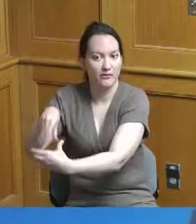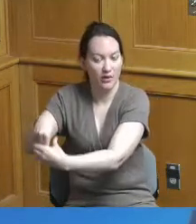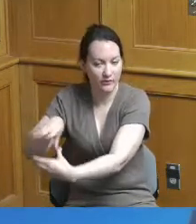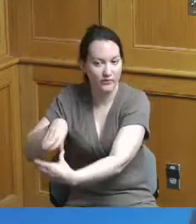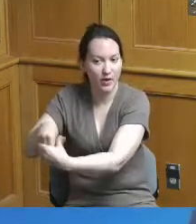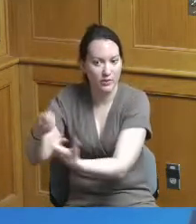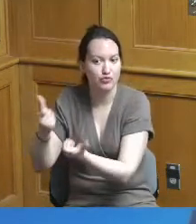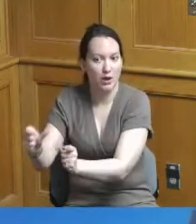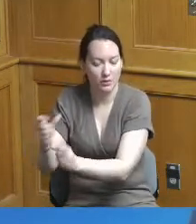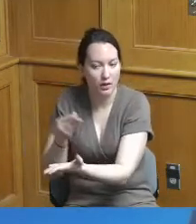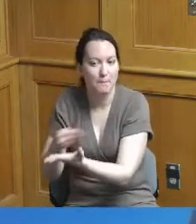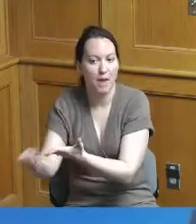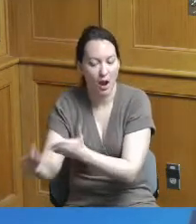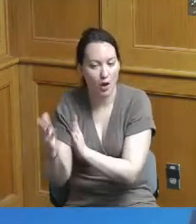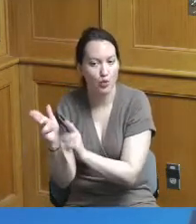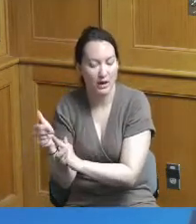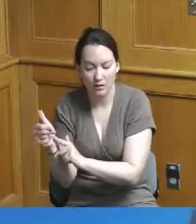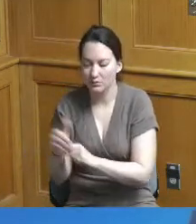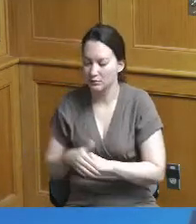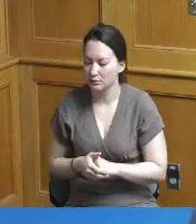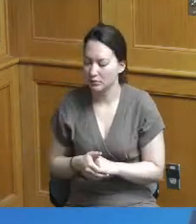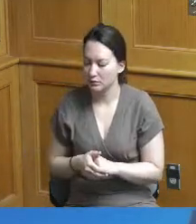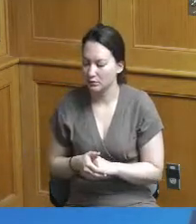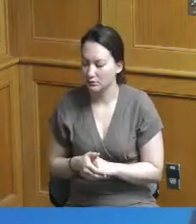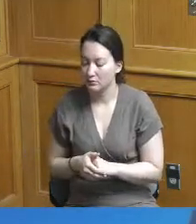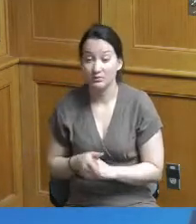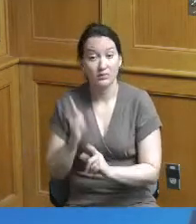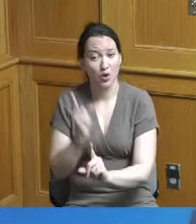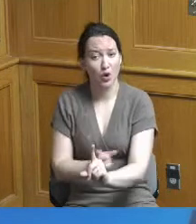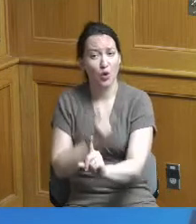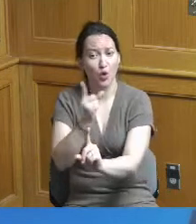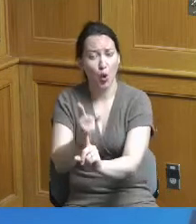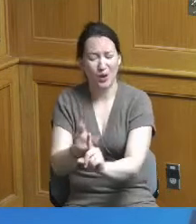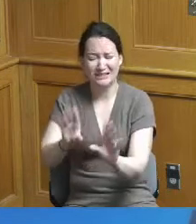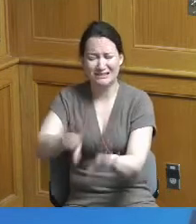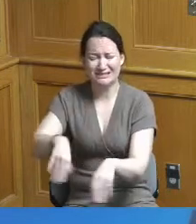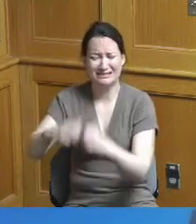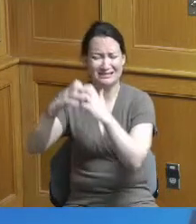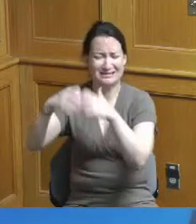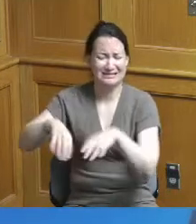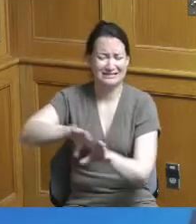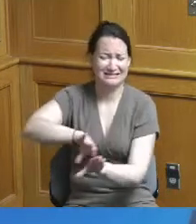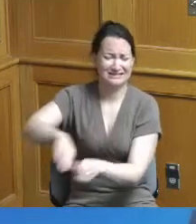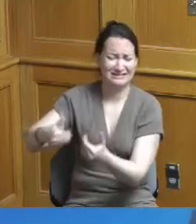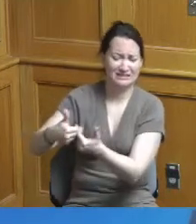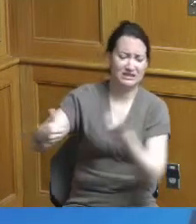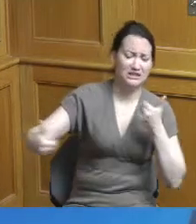trying to to acquire it again all for the purpose of getting it out of the convention and visitor